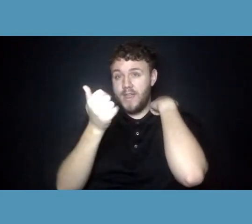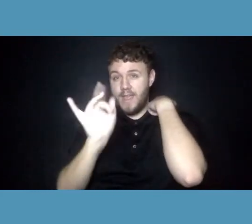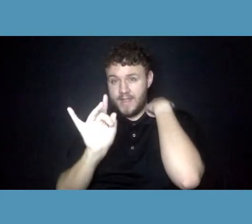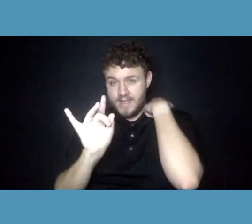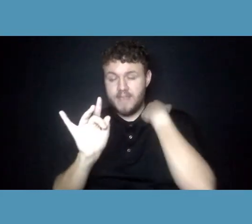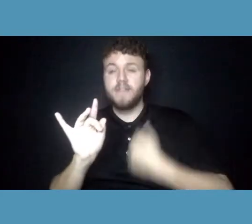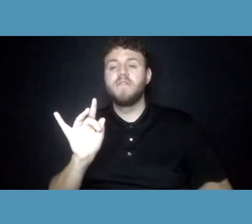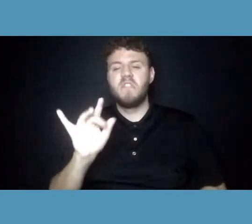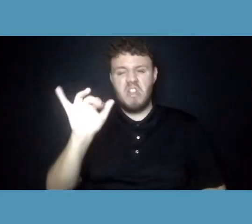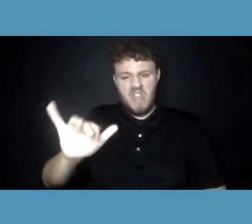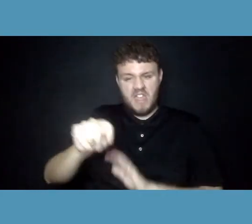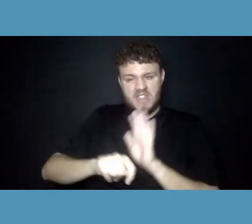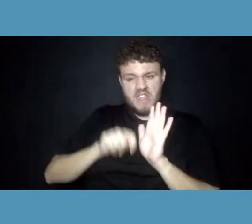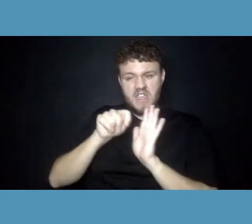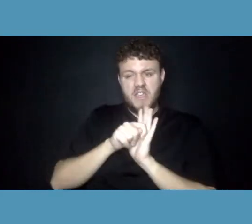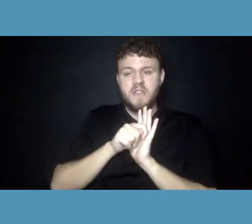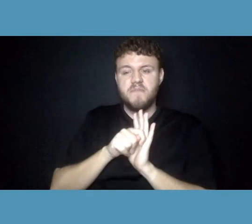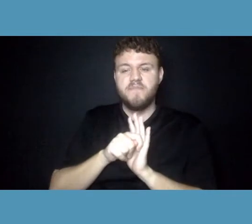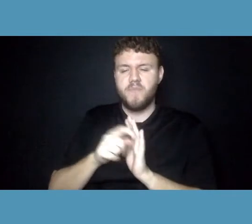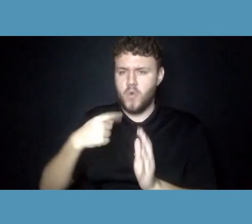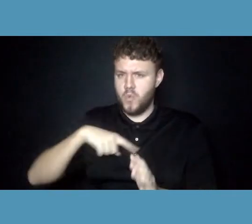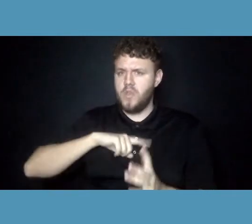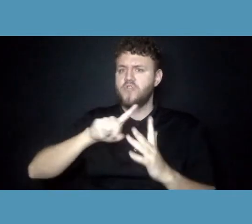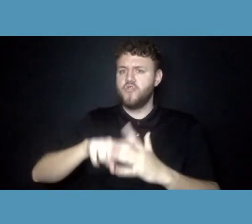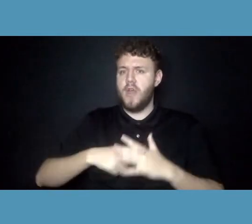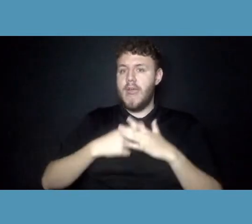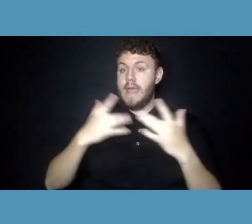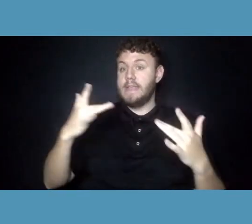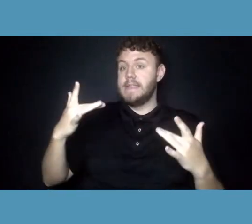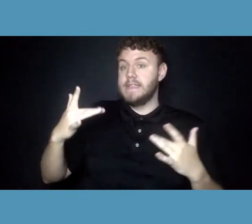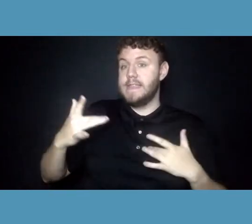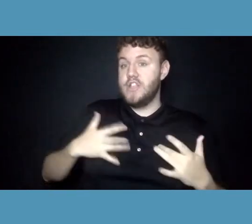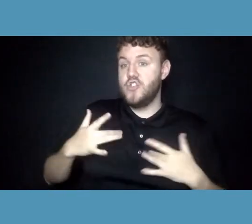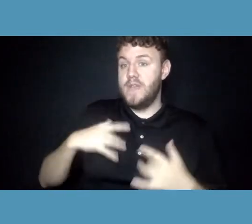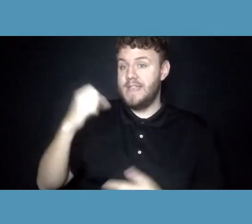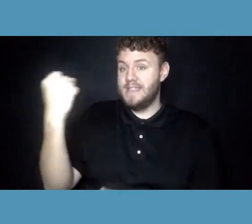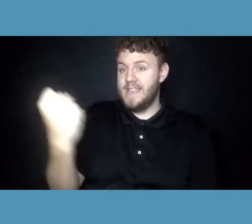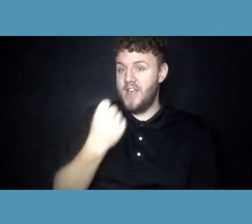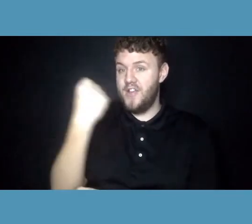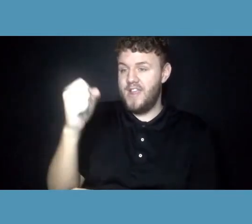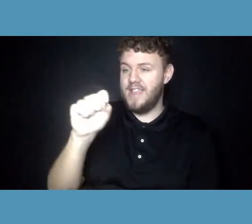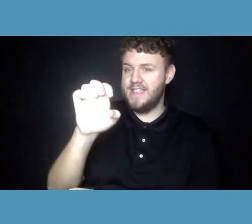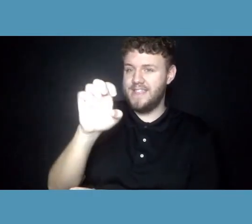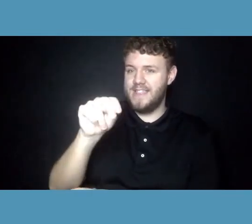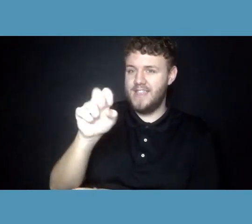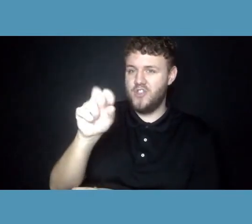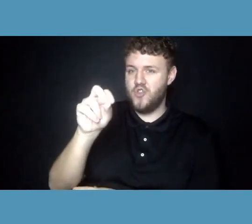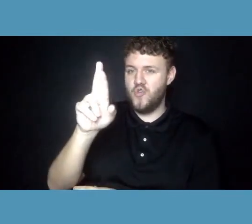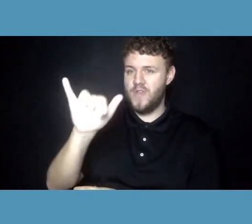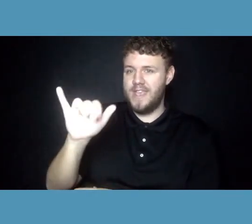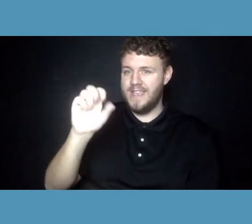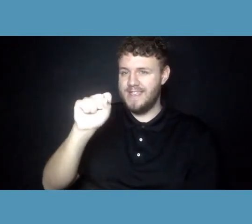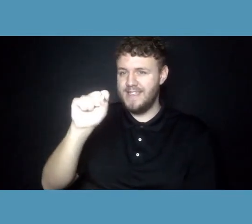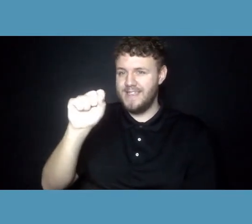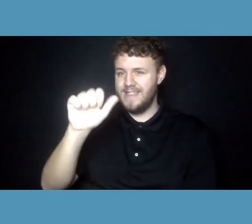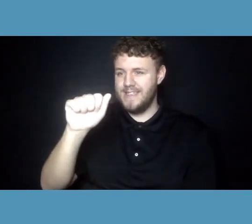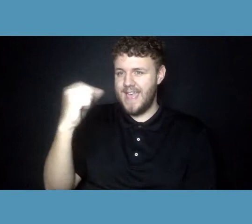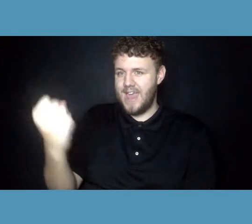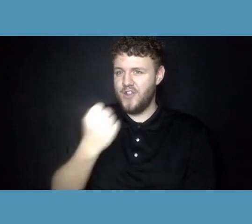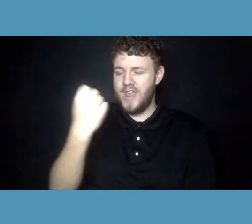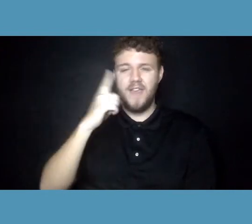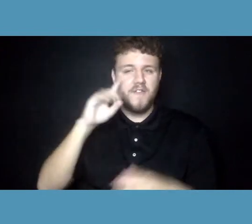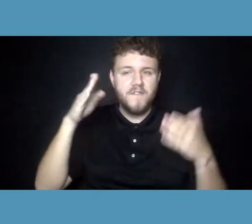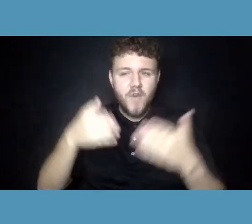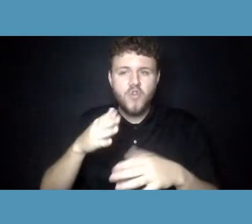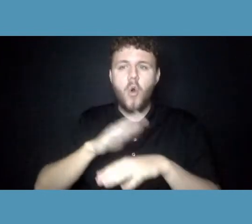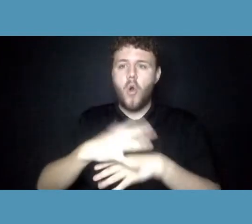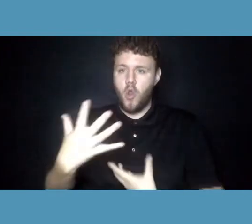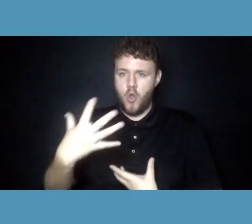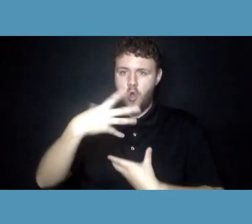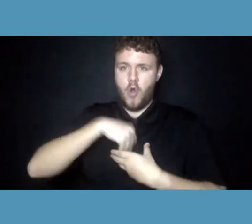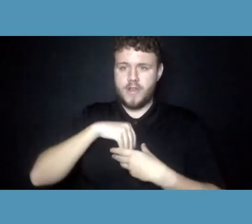we started a sensory Saturday and that really was focused on the autism community and the